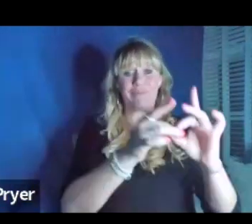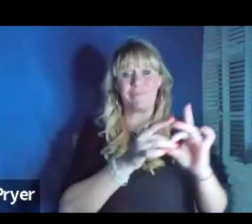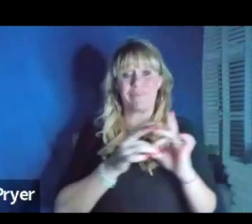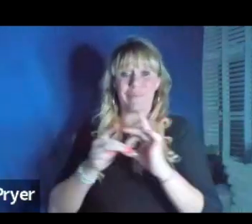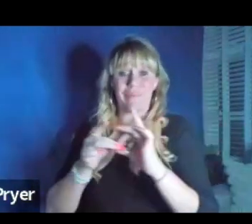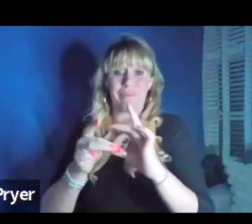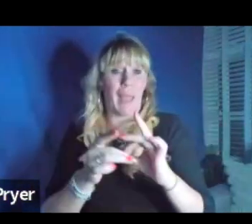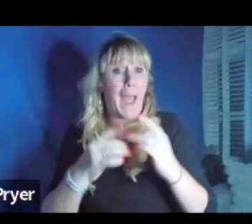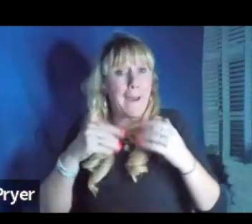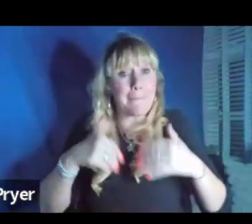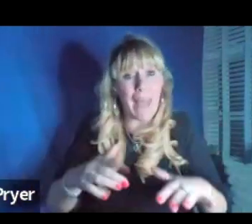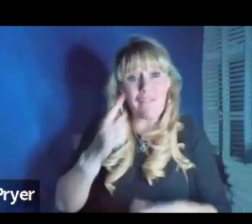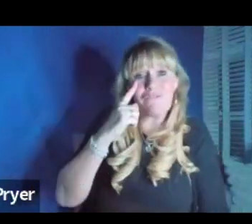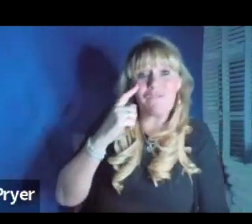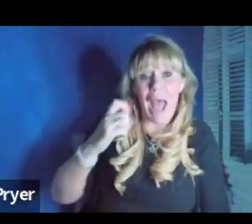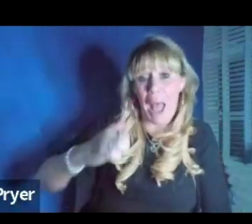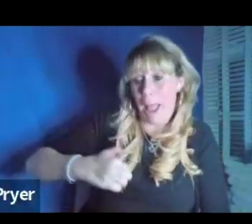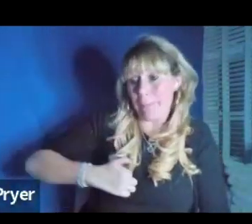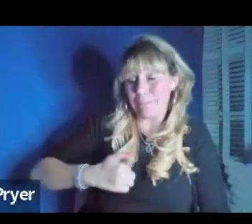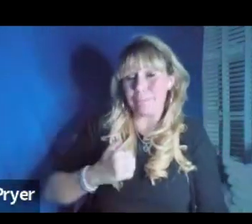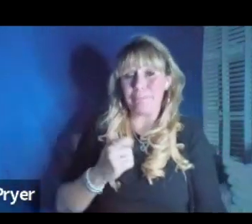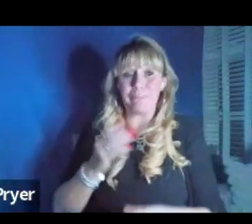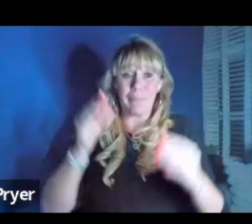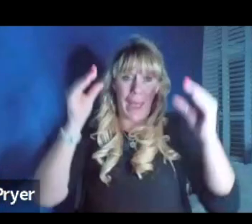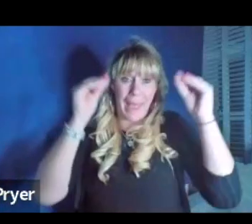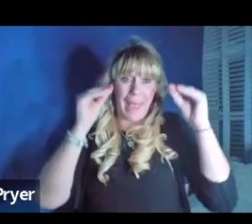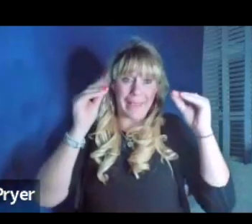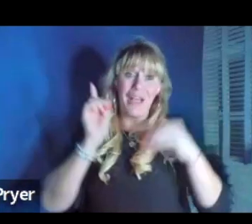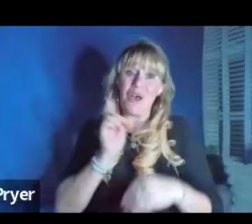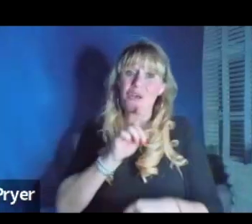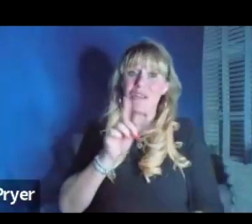Yes I have found me my cowgirl